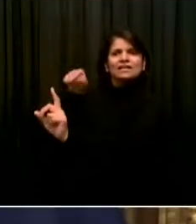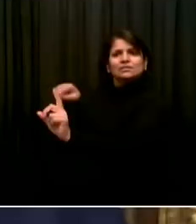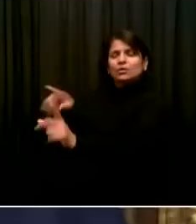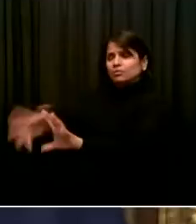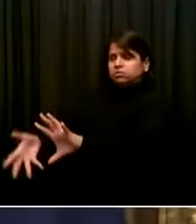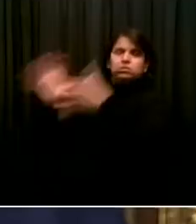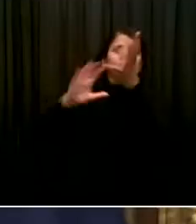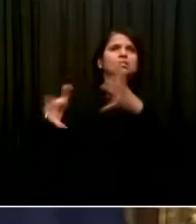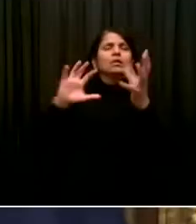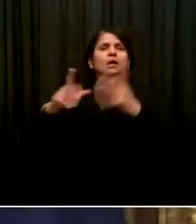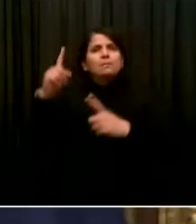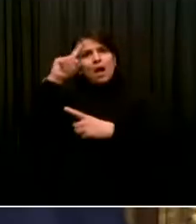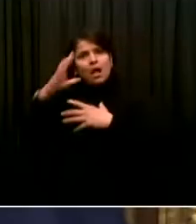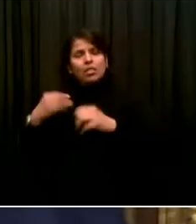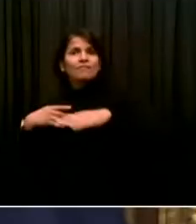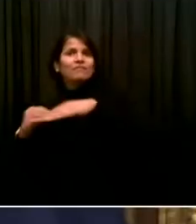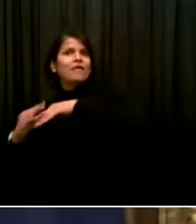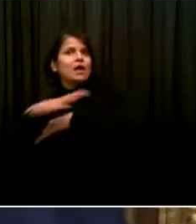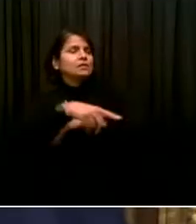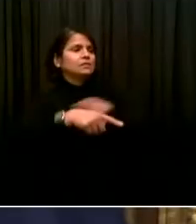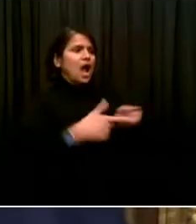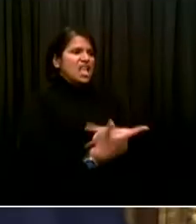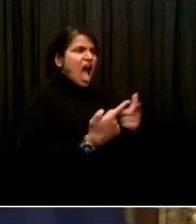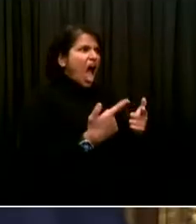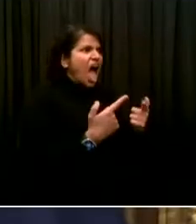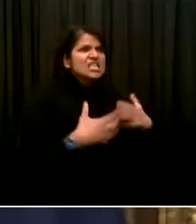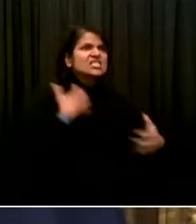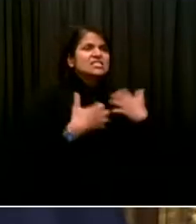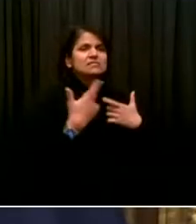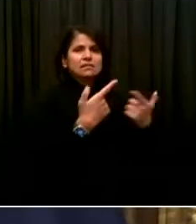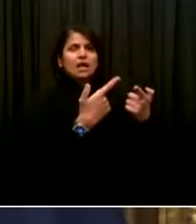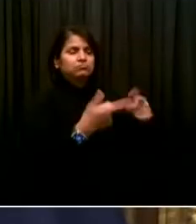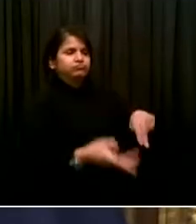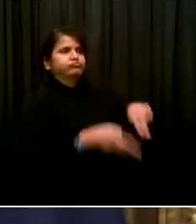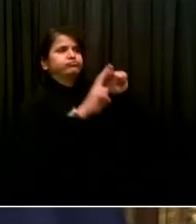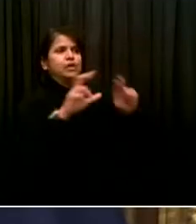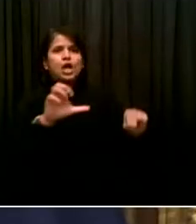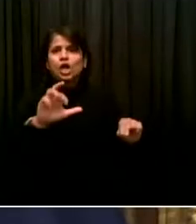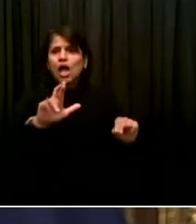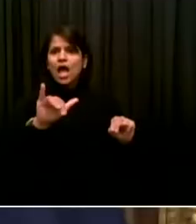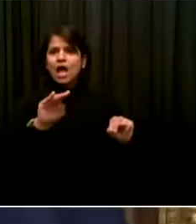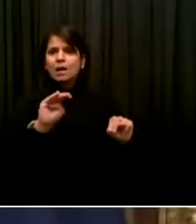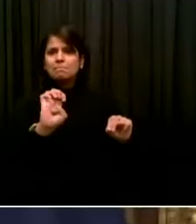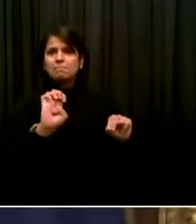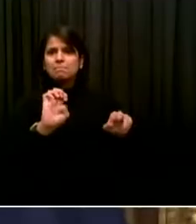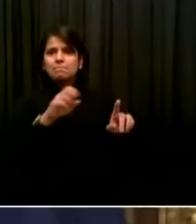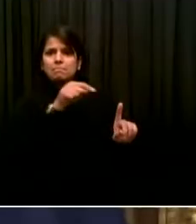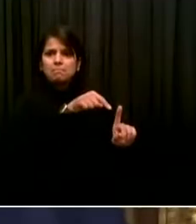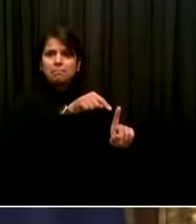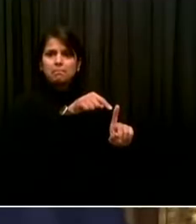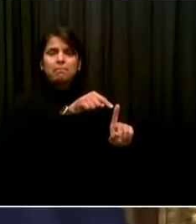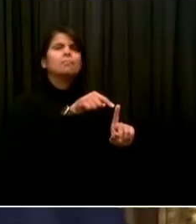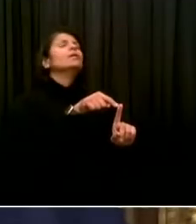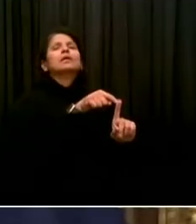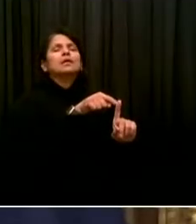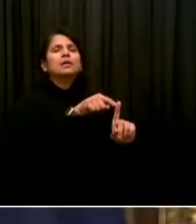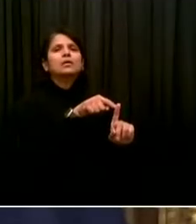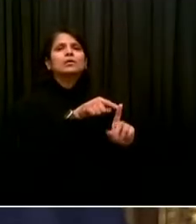OUR CITY HAS WASSENNED DURING TH CEOV-1ID9 PANDEMIC AND IT CONTRIBUTES